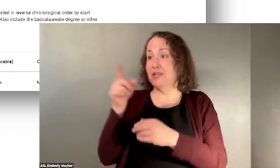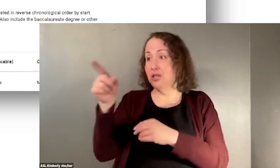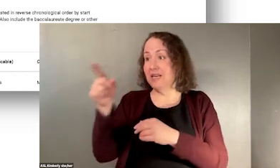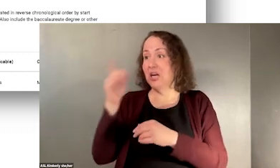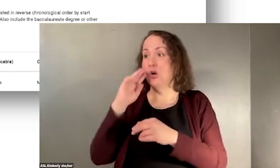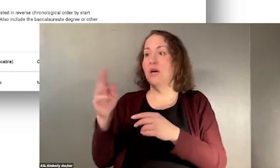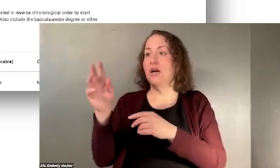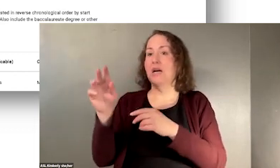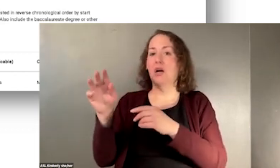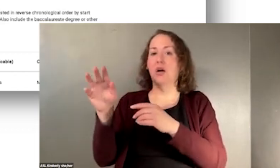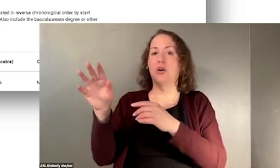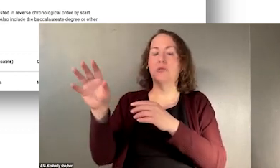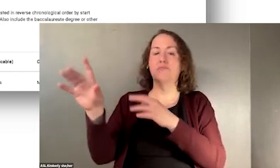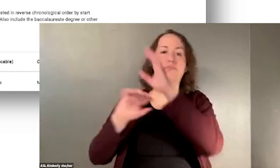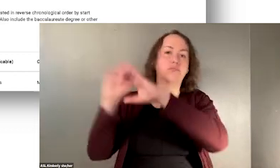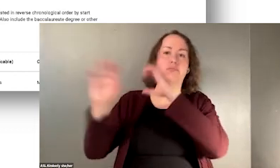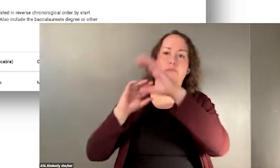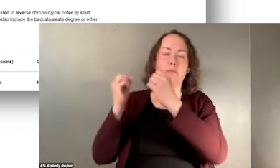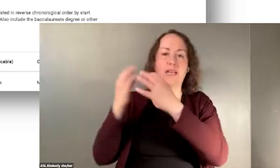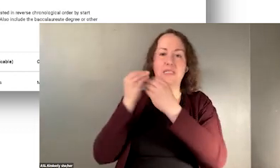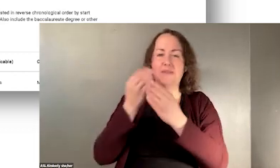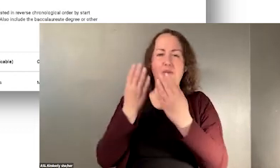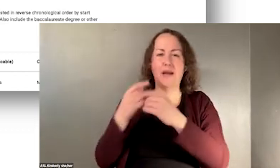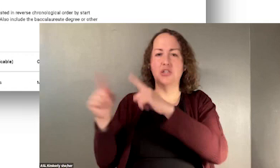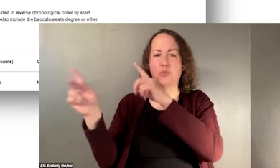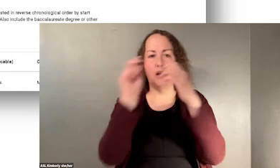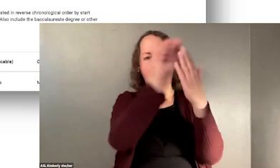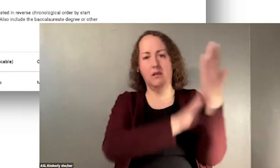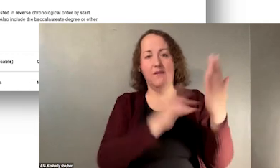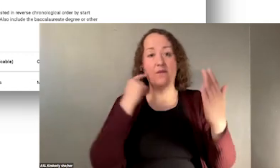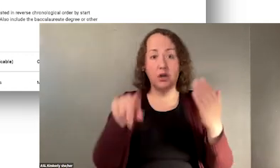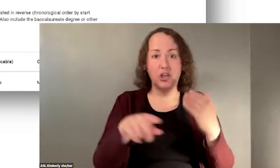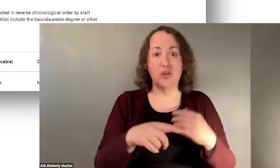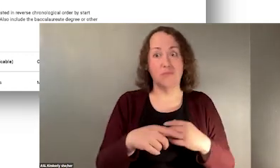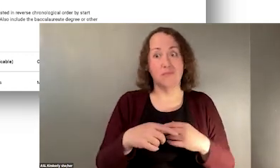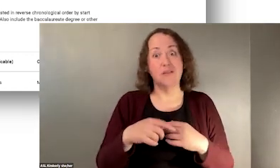and it will pre-populate the form for you. It fills out much of it right off the bat.